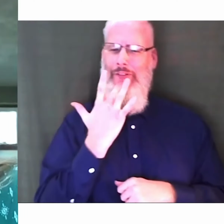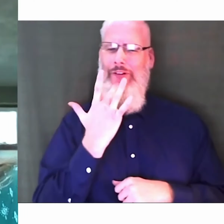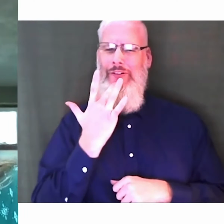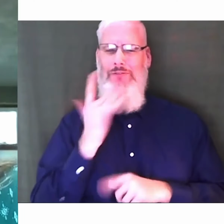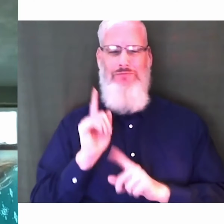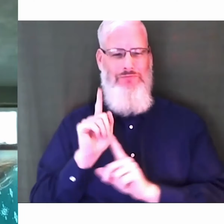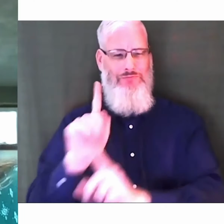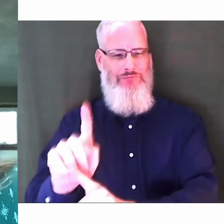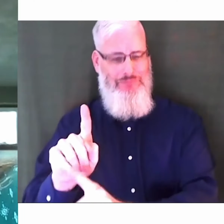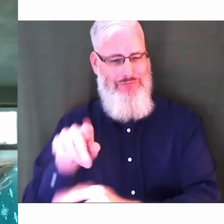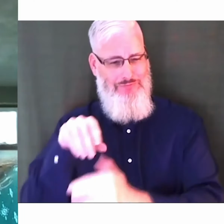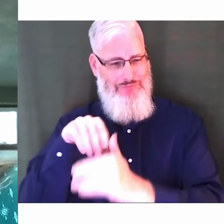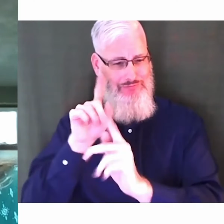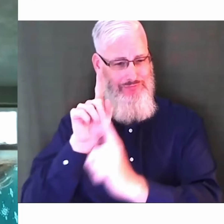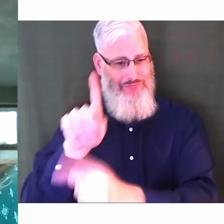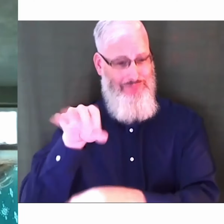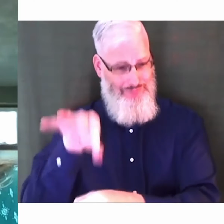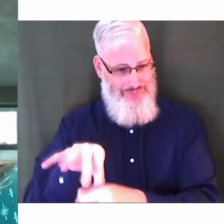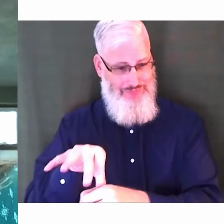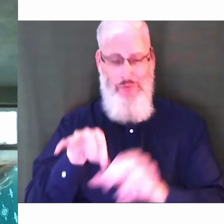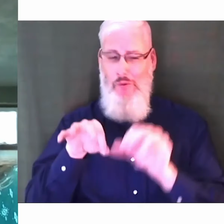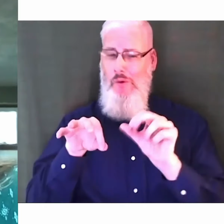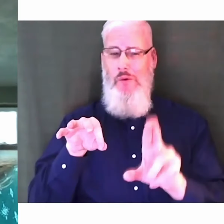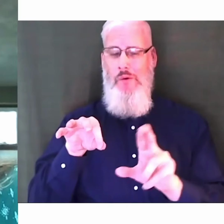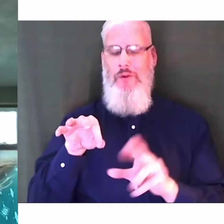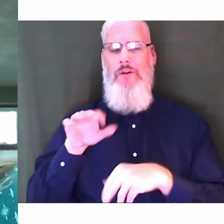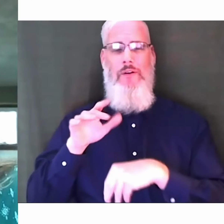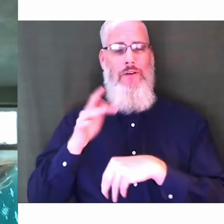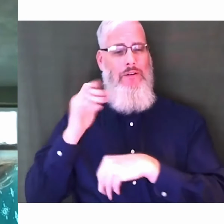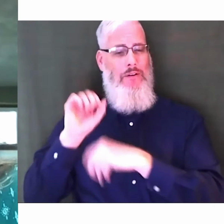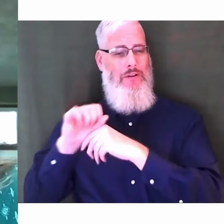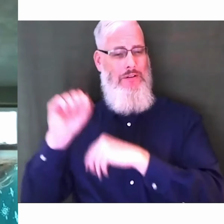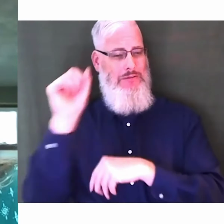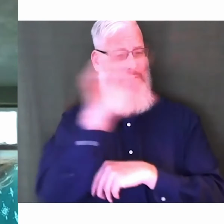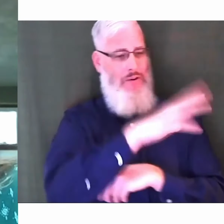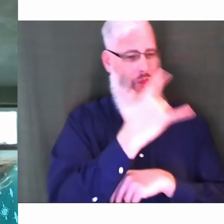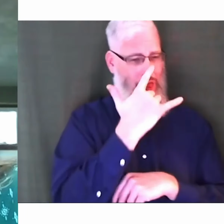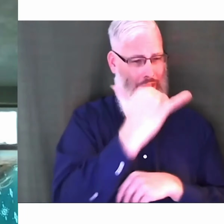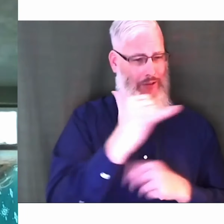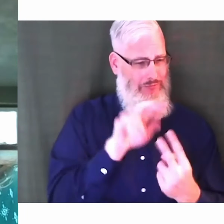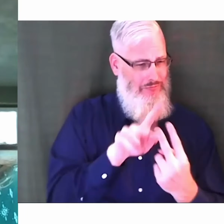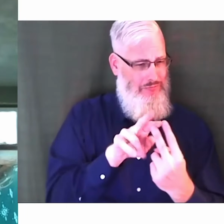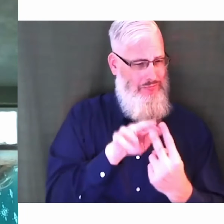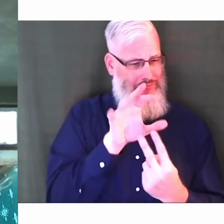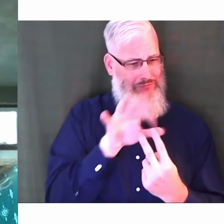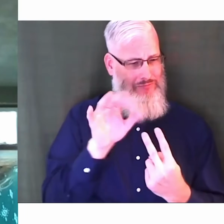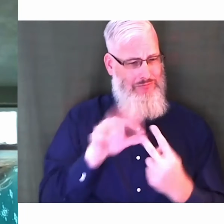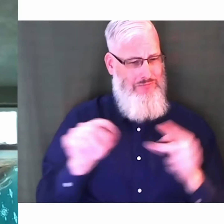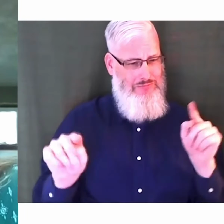Others may have difficulty reading an absentee ballot and prefer to use an accessible voting machine at the polls.